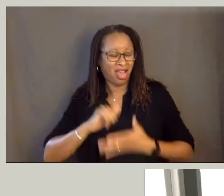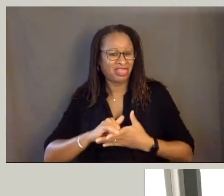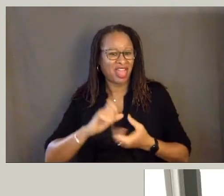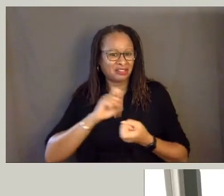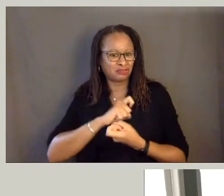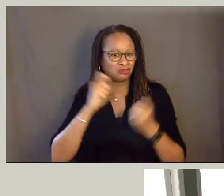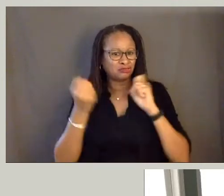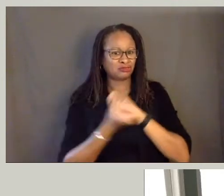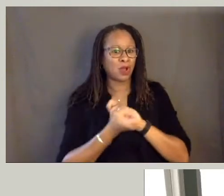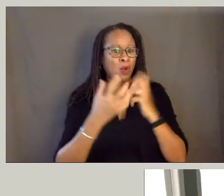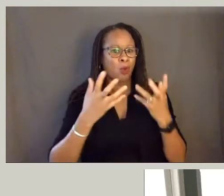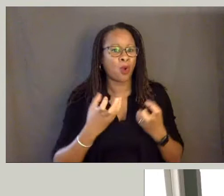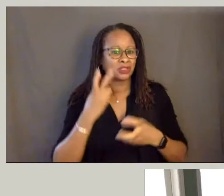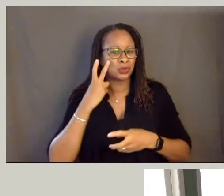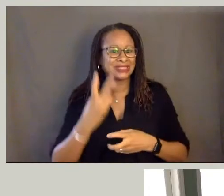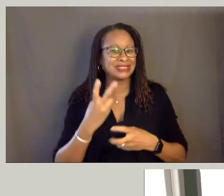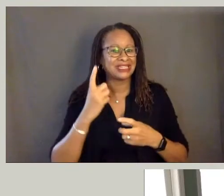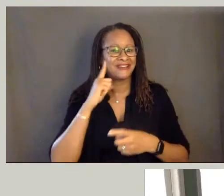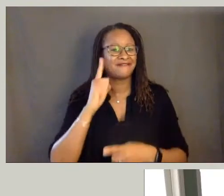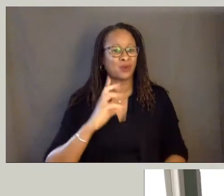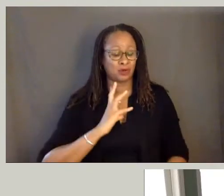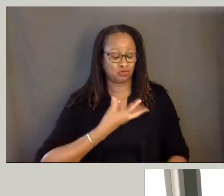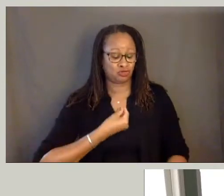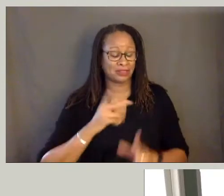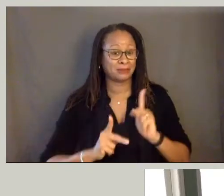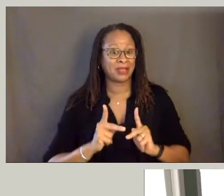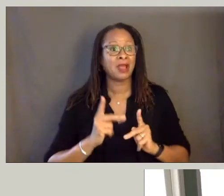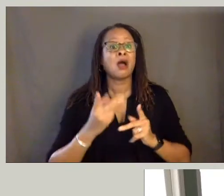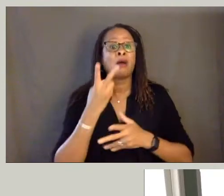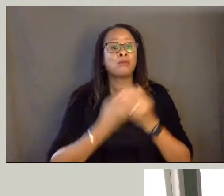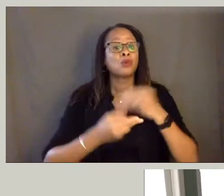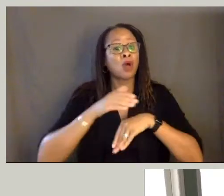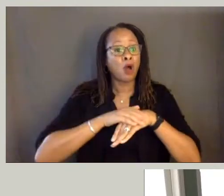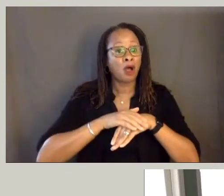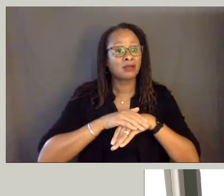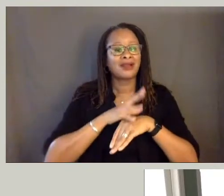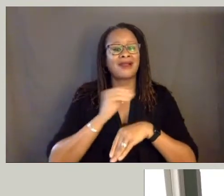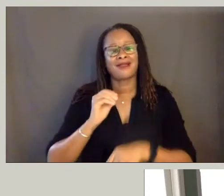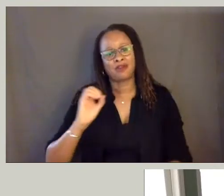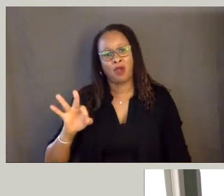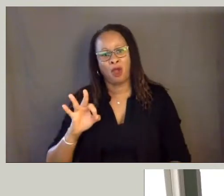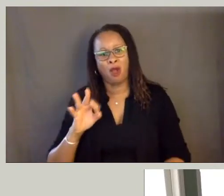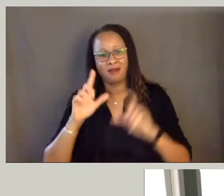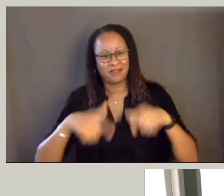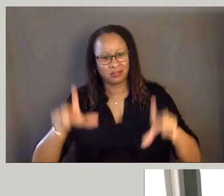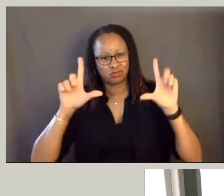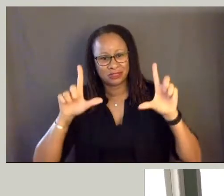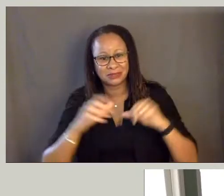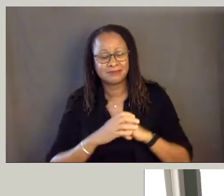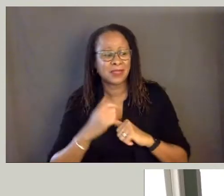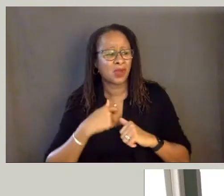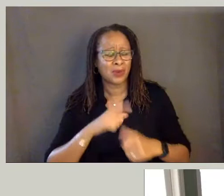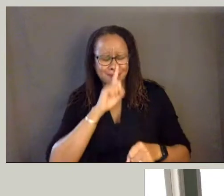we want to see for trans people, both on and off the screen. We committed to paying everyone,